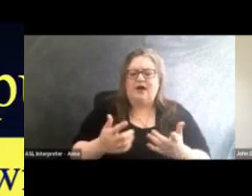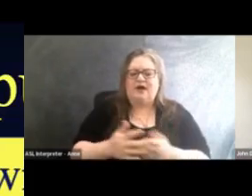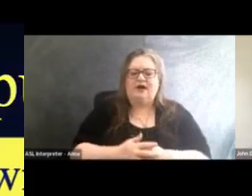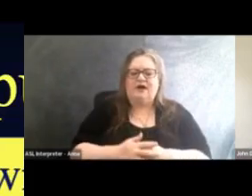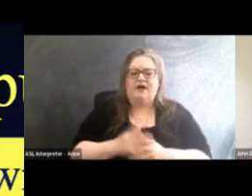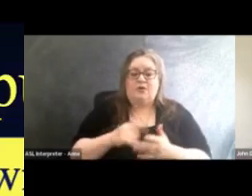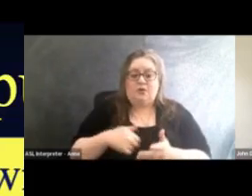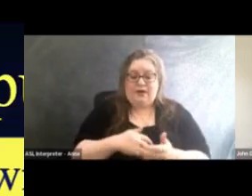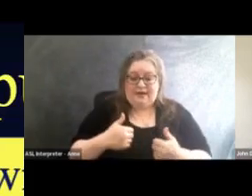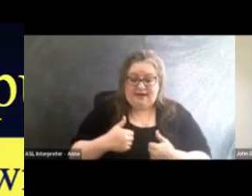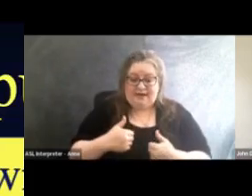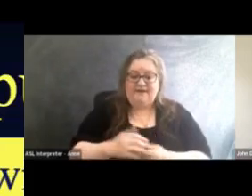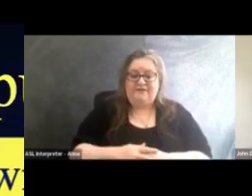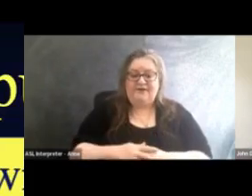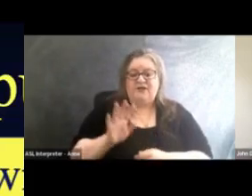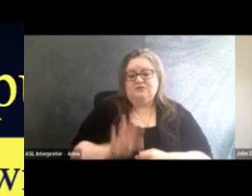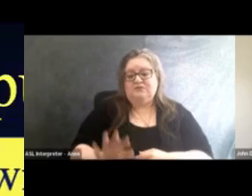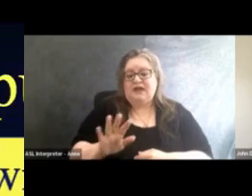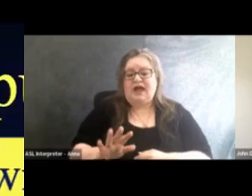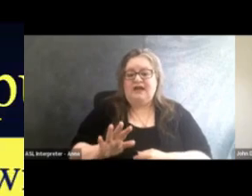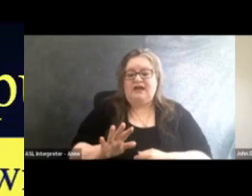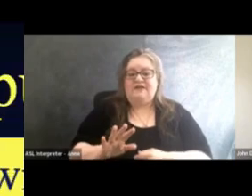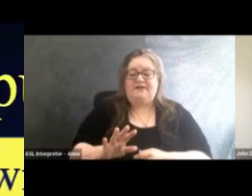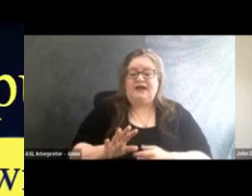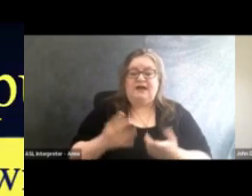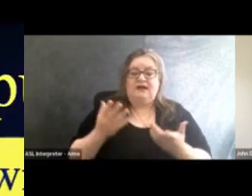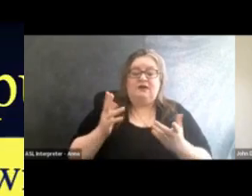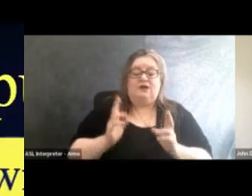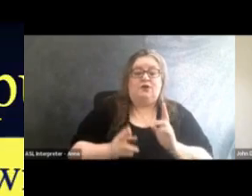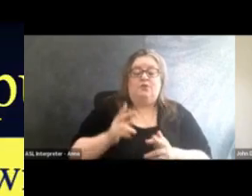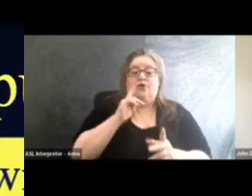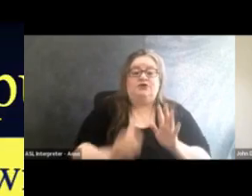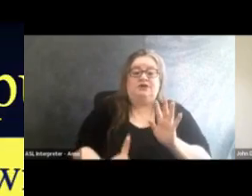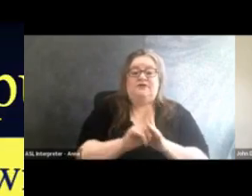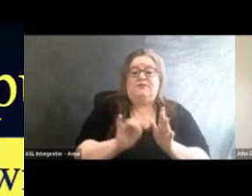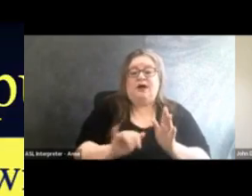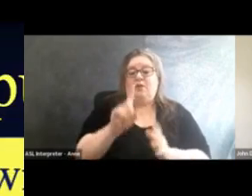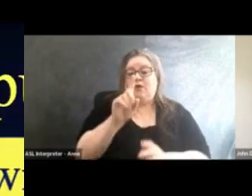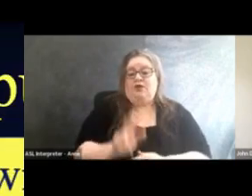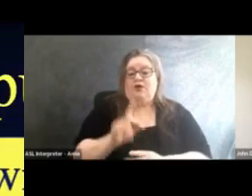we have, is in a kind of emerging convergence that about a third of the adult non